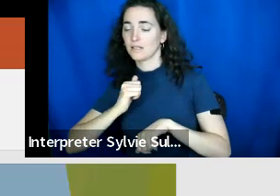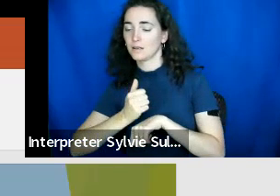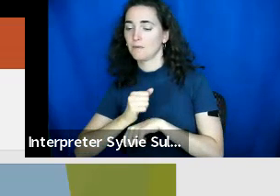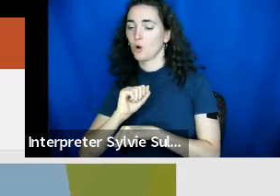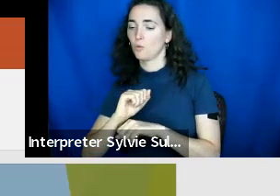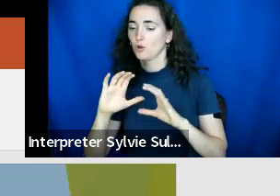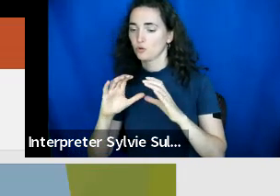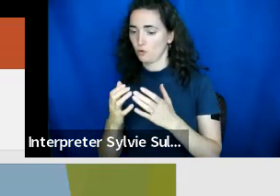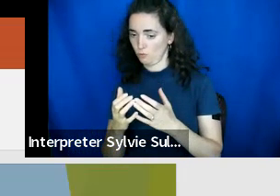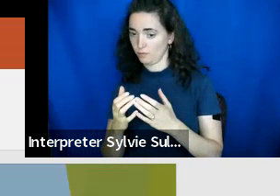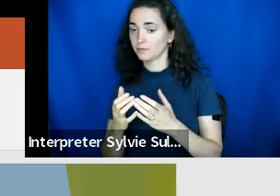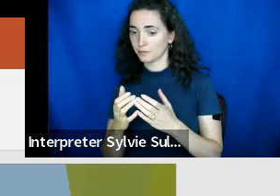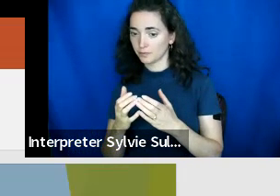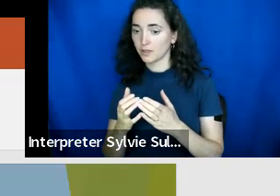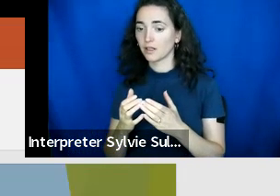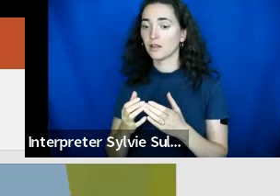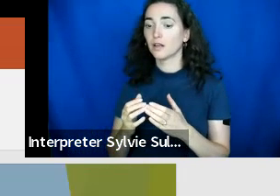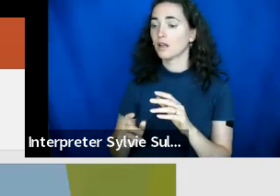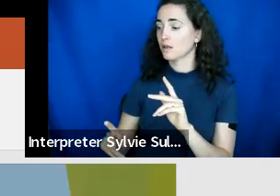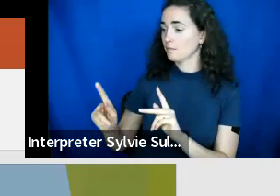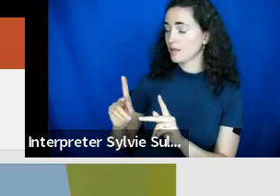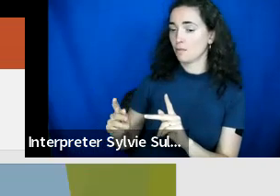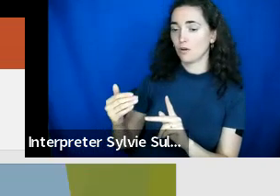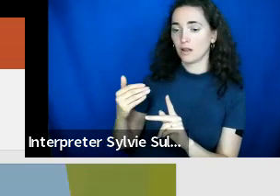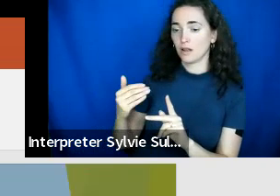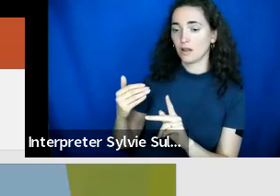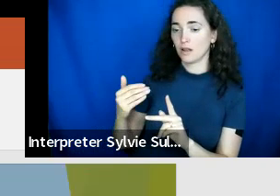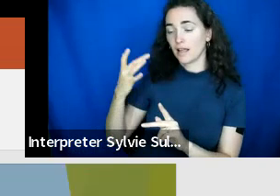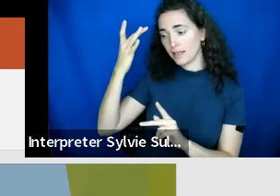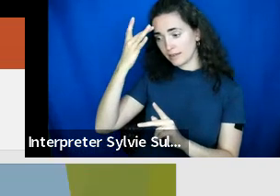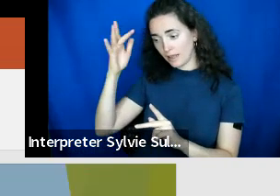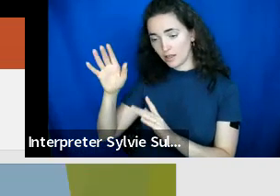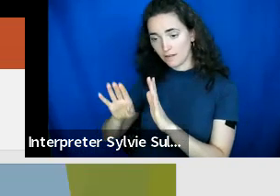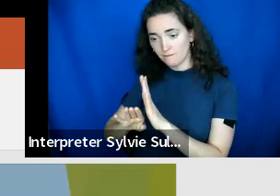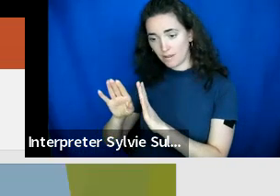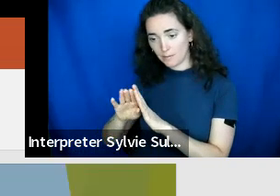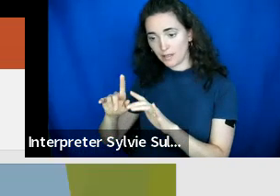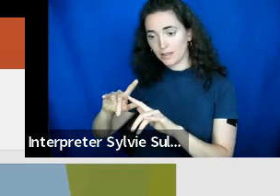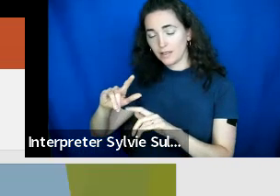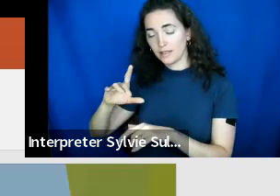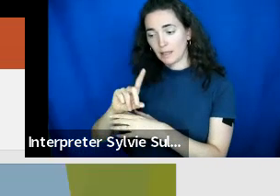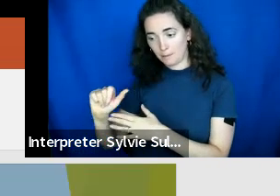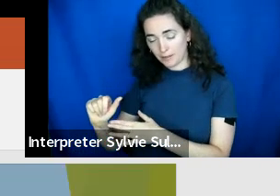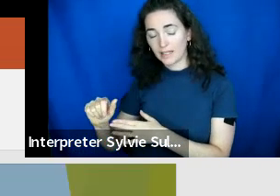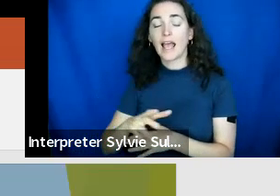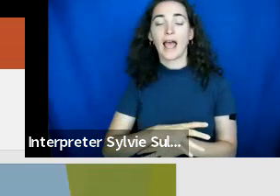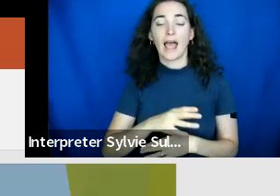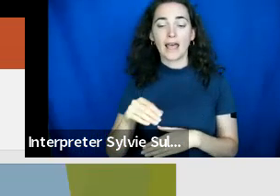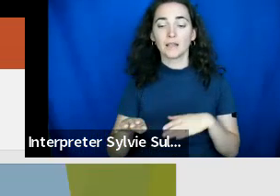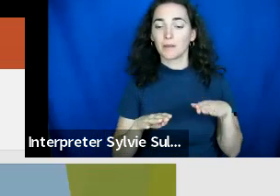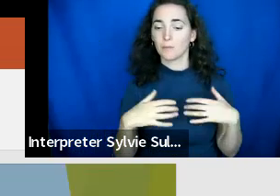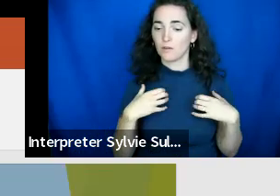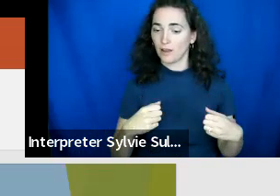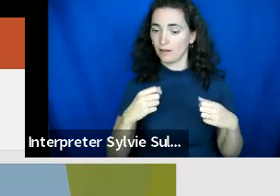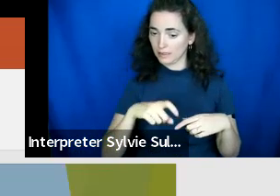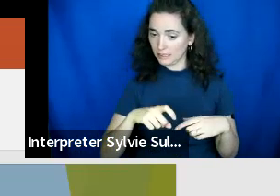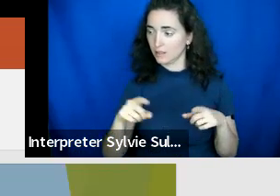To look at the needs of people who have coloring, intellectual and developmental disabilities and behavioral health needs